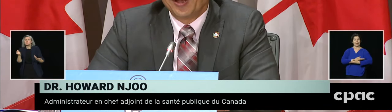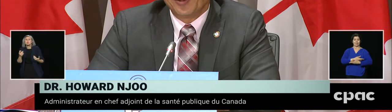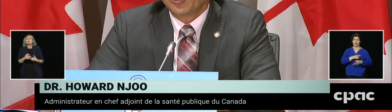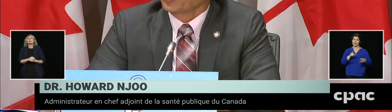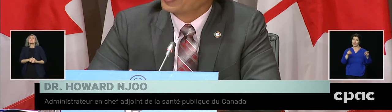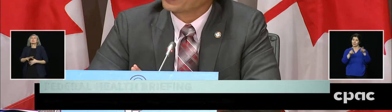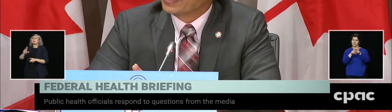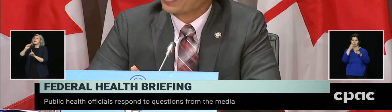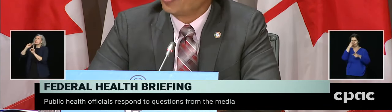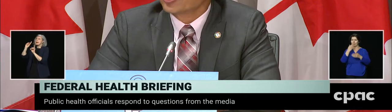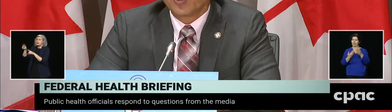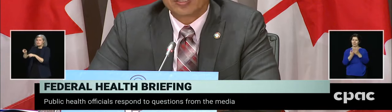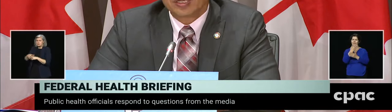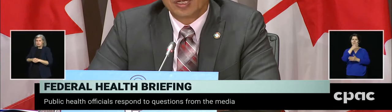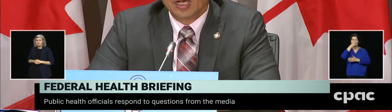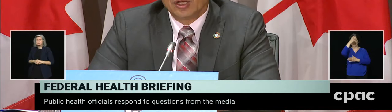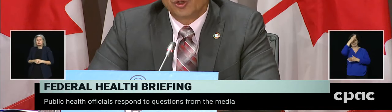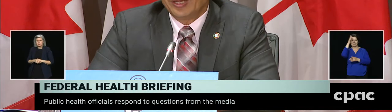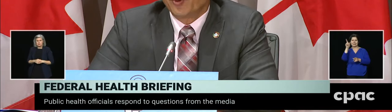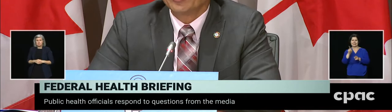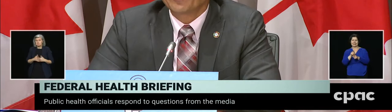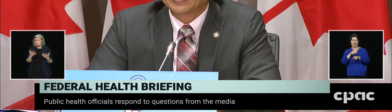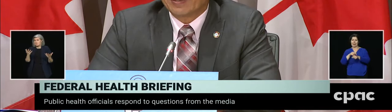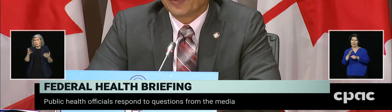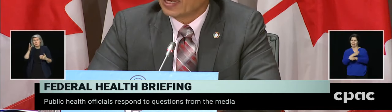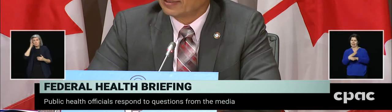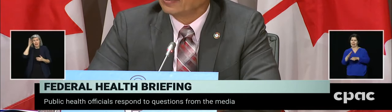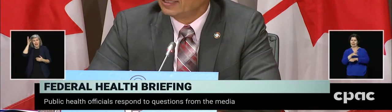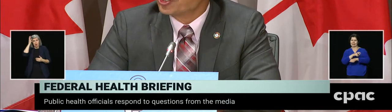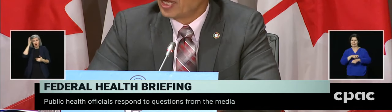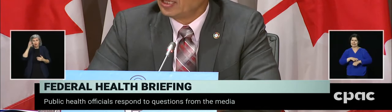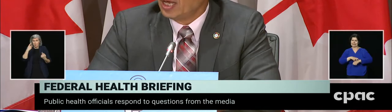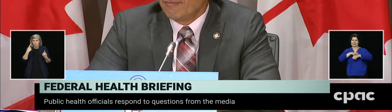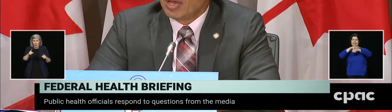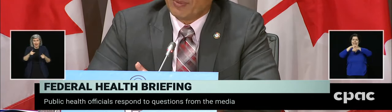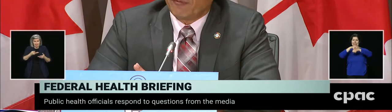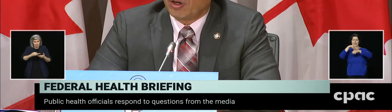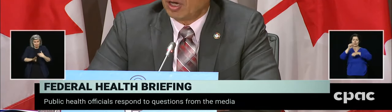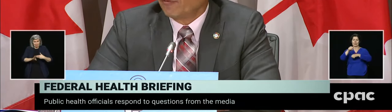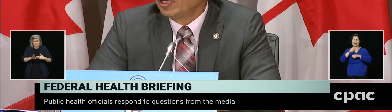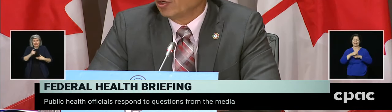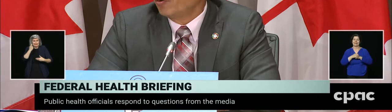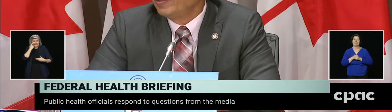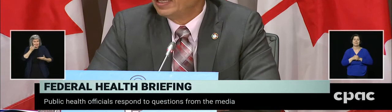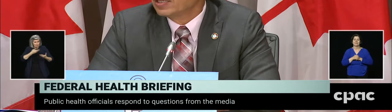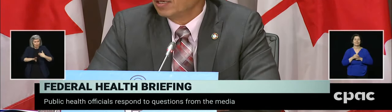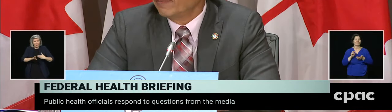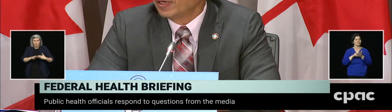FOR NEWBORNS AND NEW